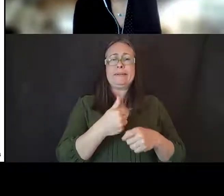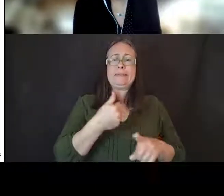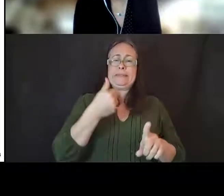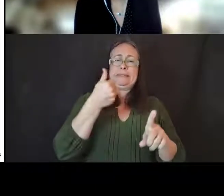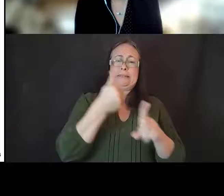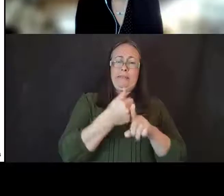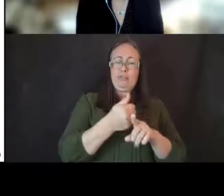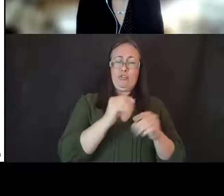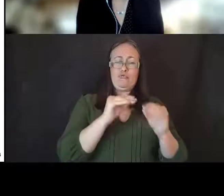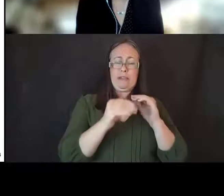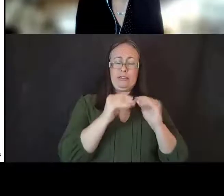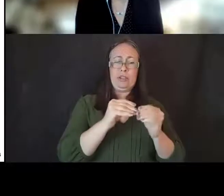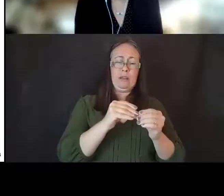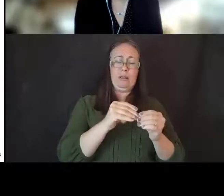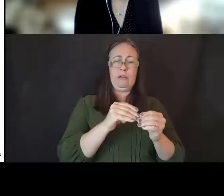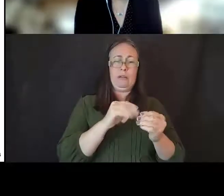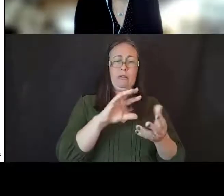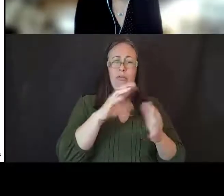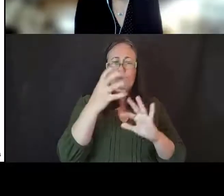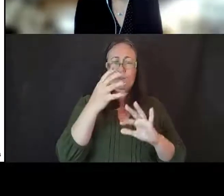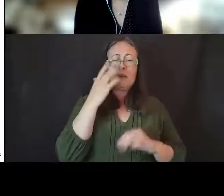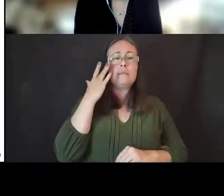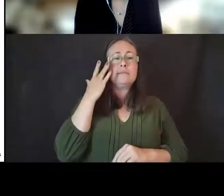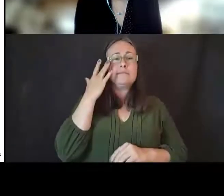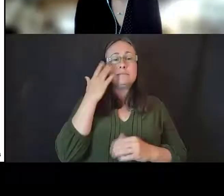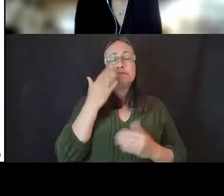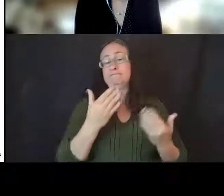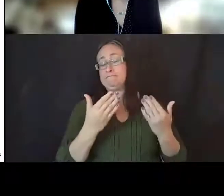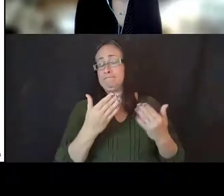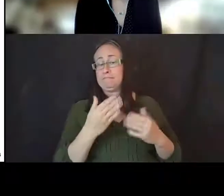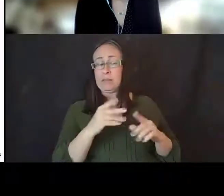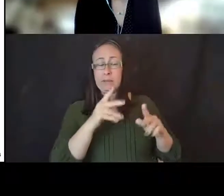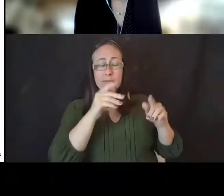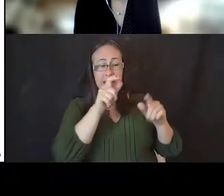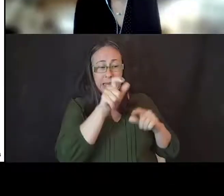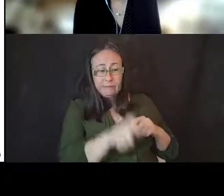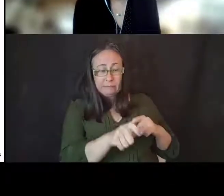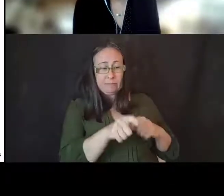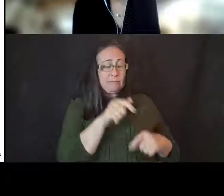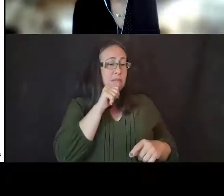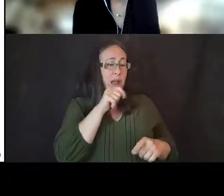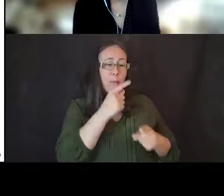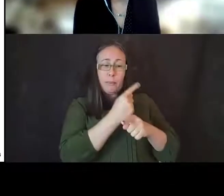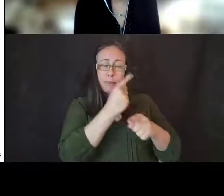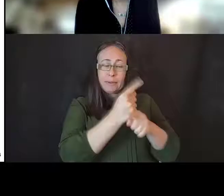So it's possible that an individual may not have been properly trained in experimental design.